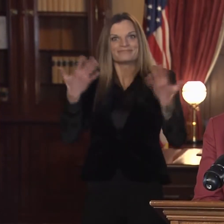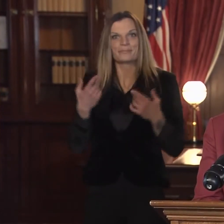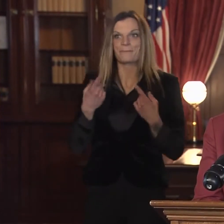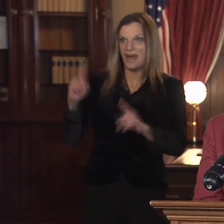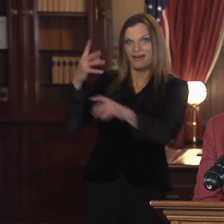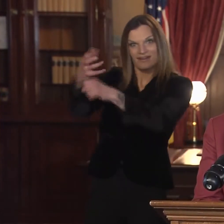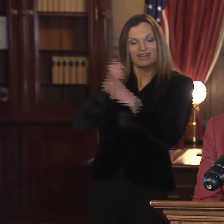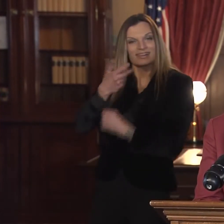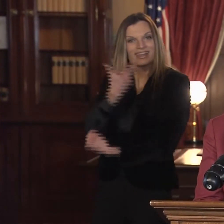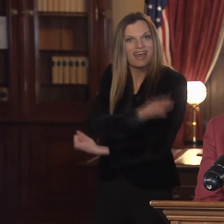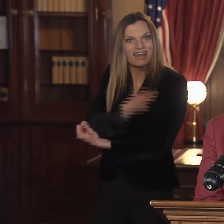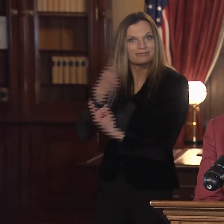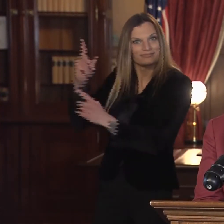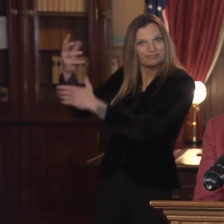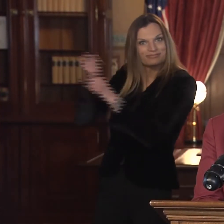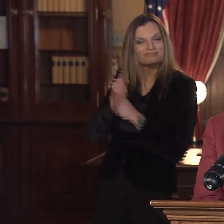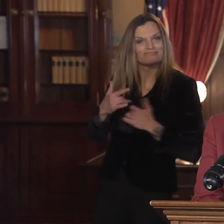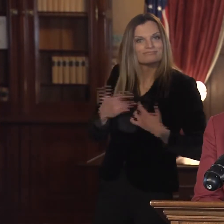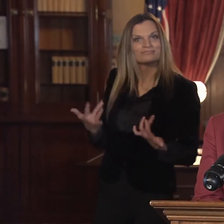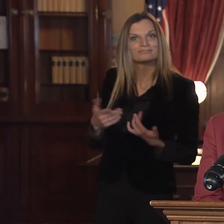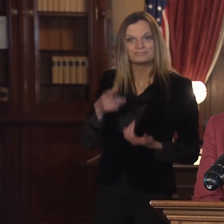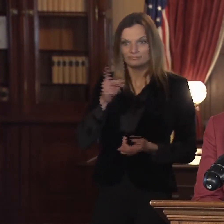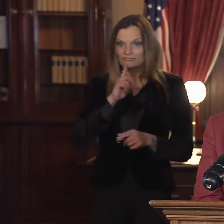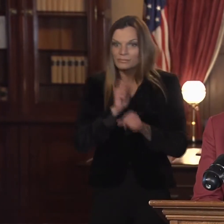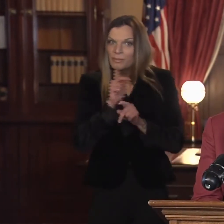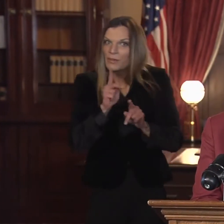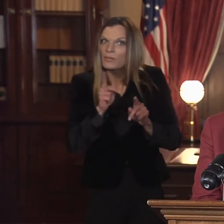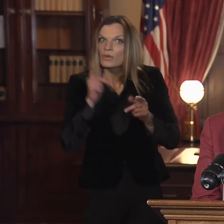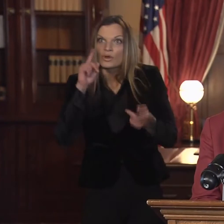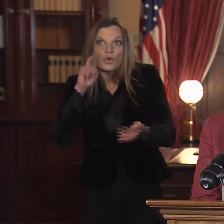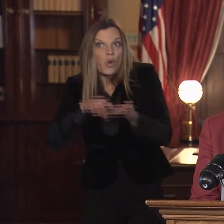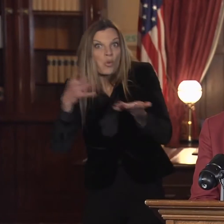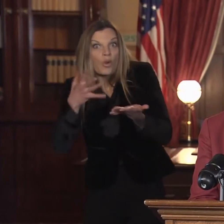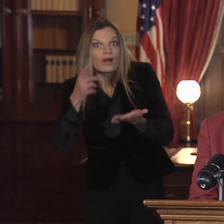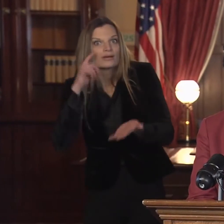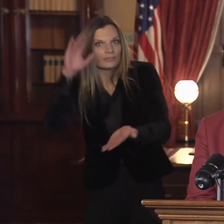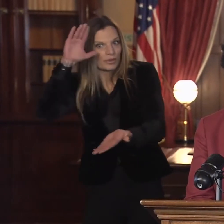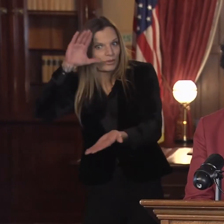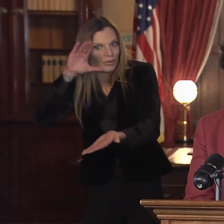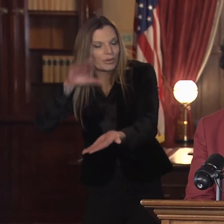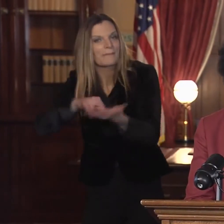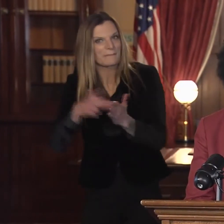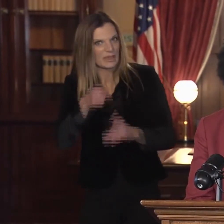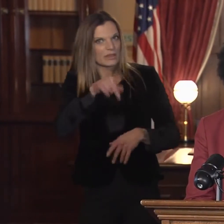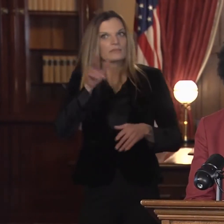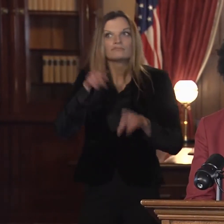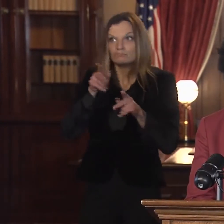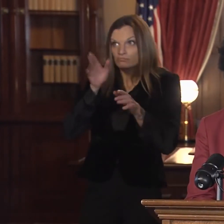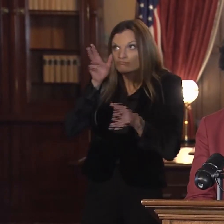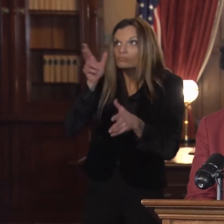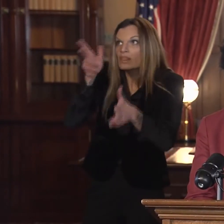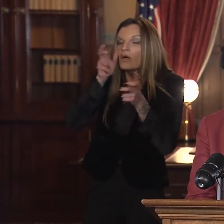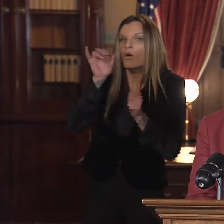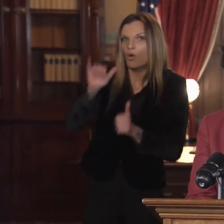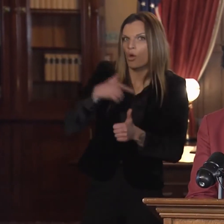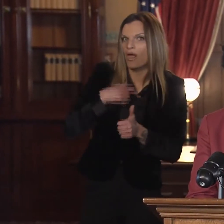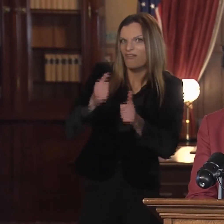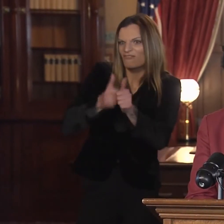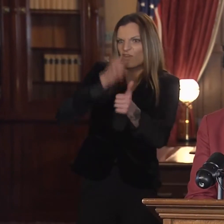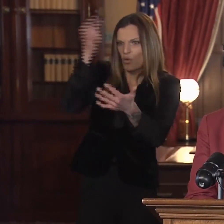THIS IS GREAT WEEK FOR MICHIGAN OF THE OUR METRICS ARE IMPROVING AND VACCINEES HAVE ARRIVED. PEOPLE ARE DOING THEIR PART.